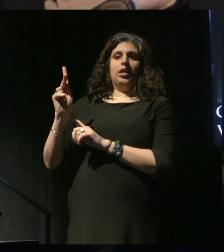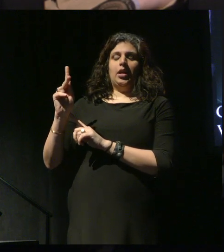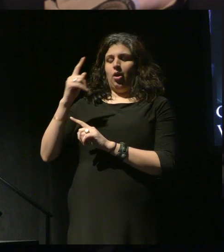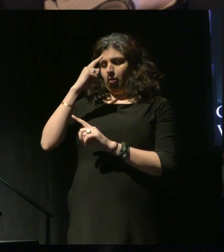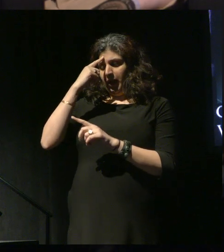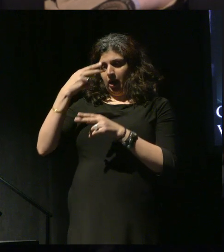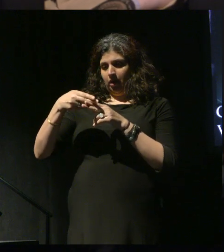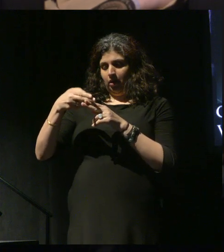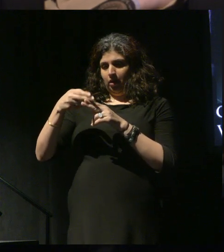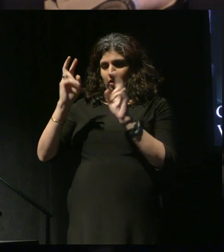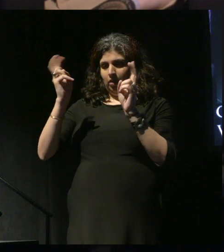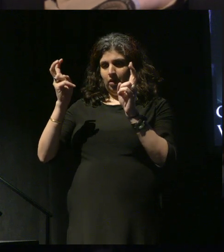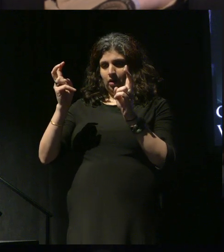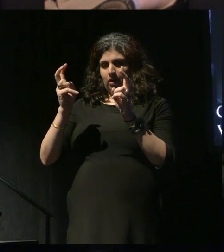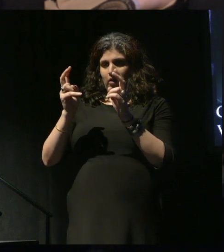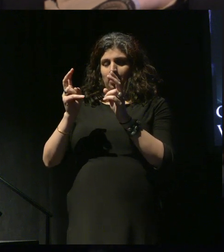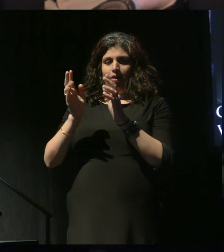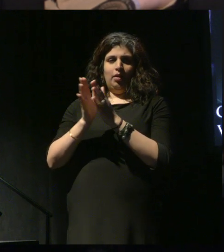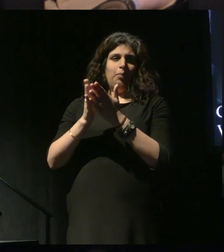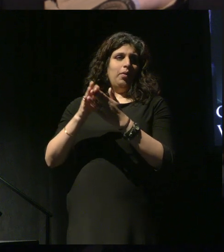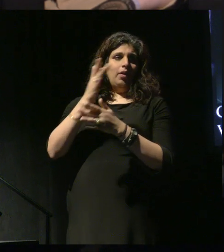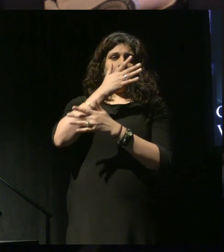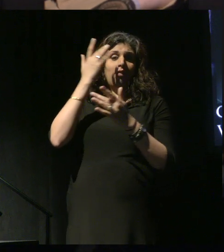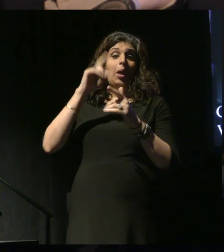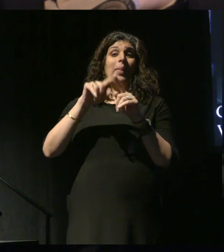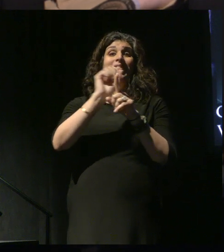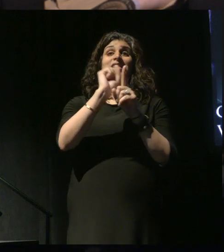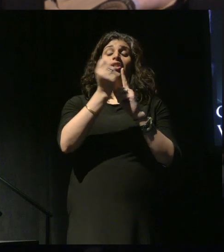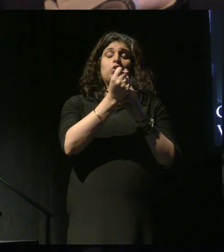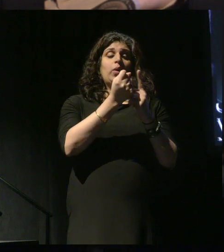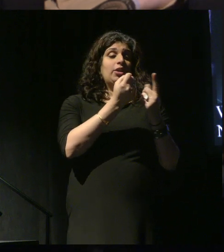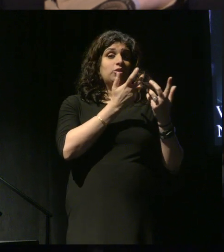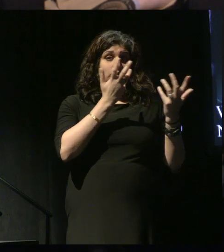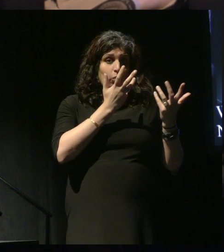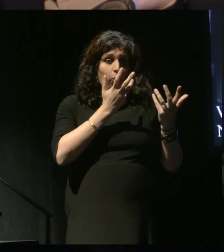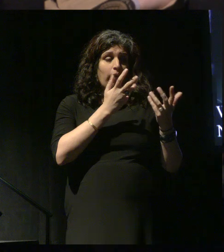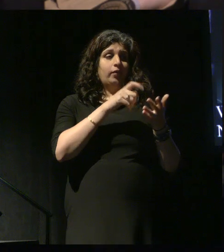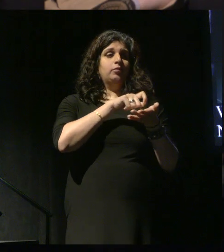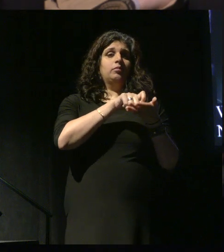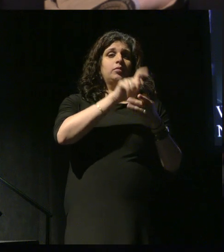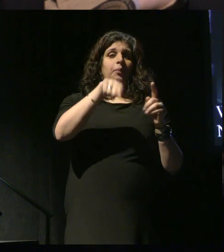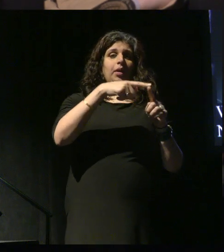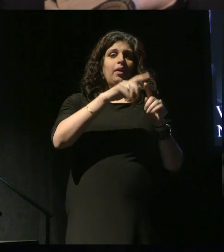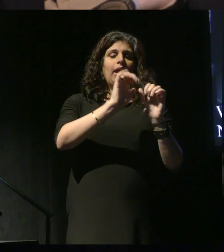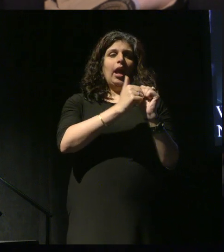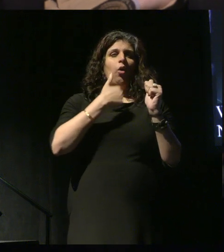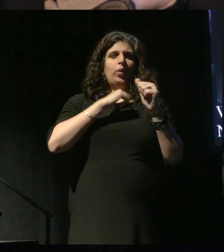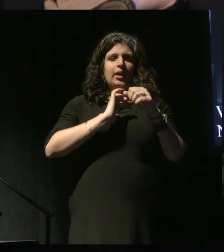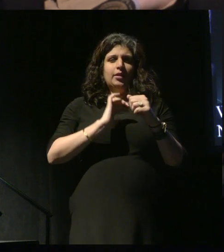The Situation in the story writes about the way that we construct persona.